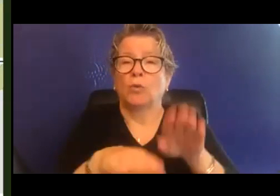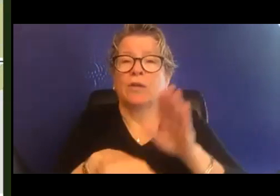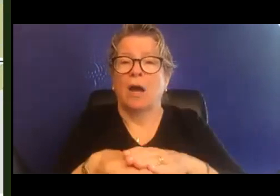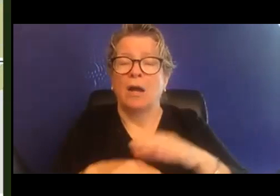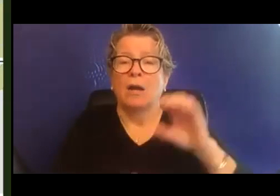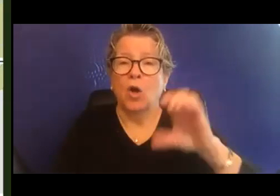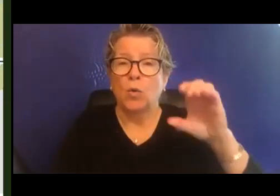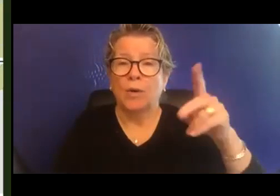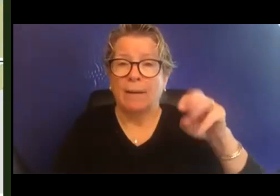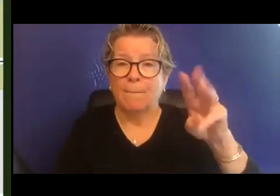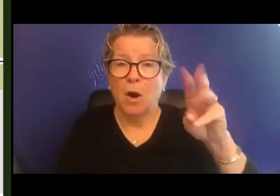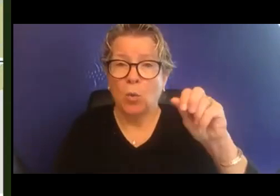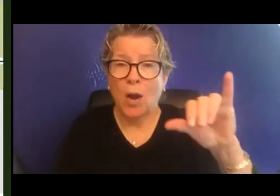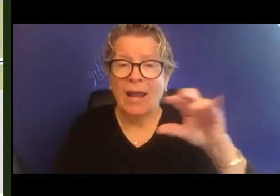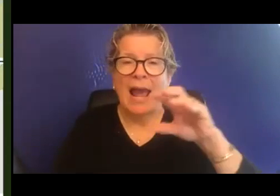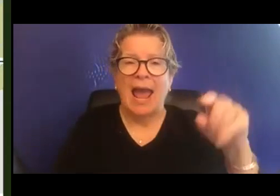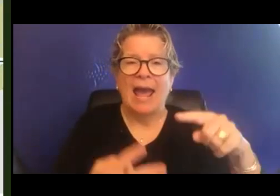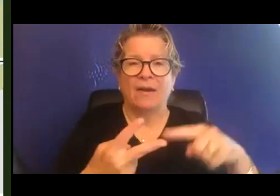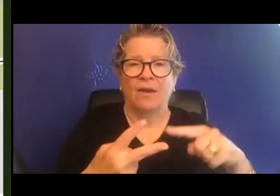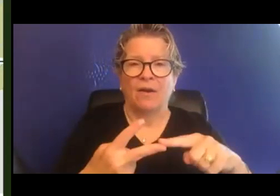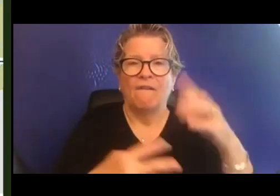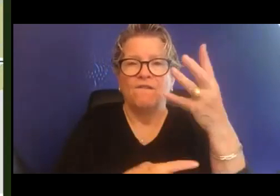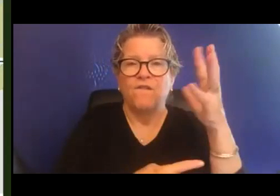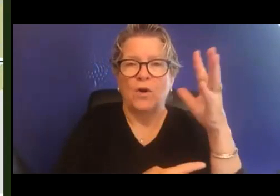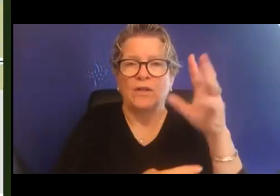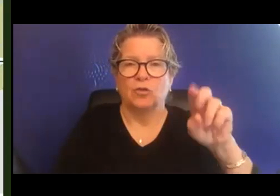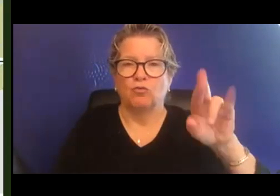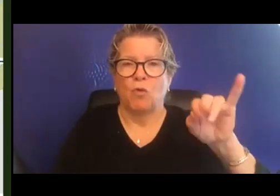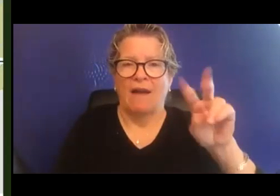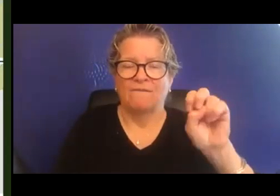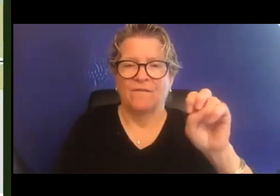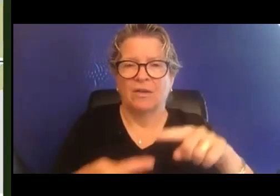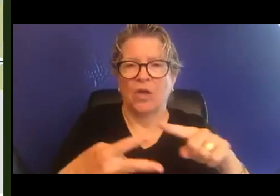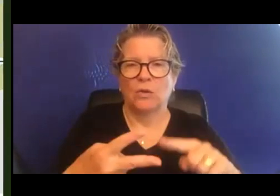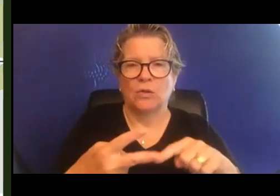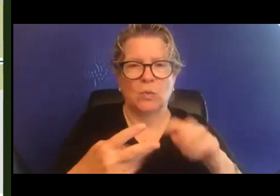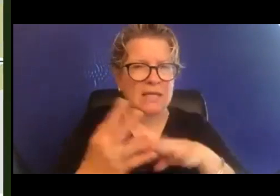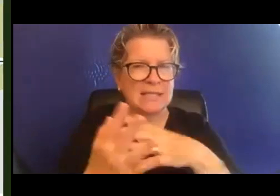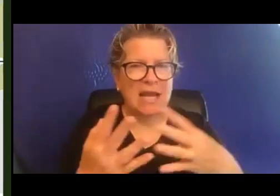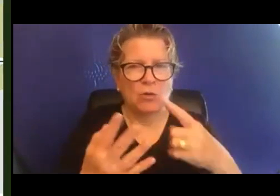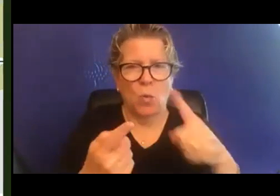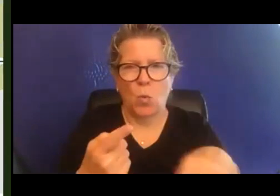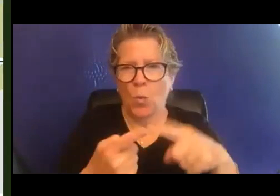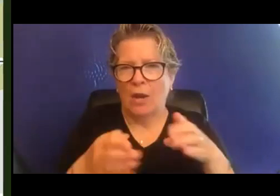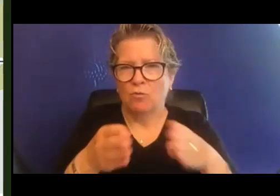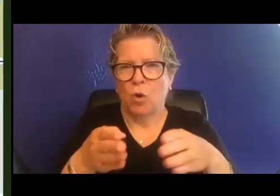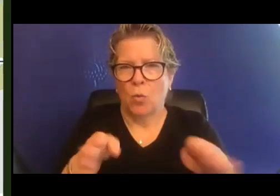Let me know if you need control >> I shouldn't on that one.